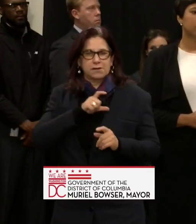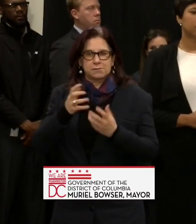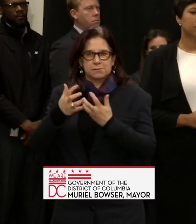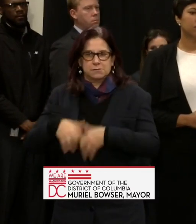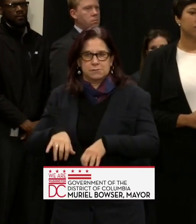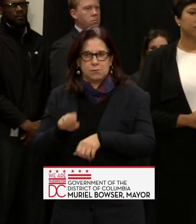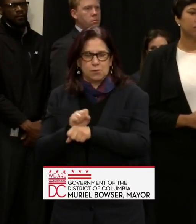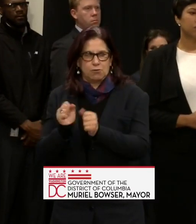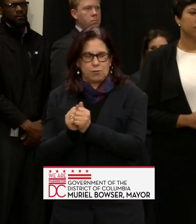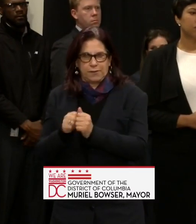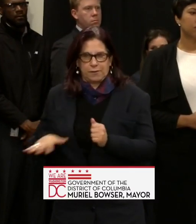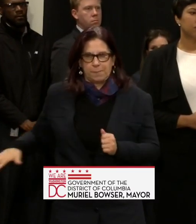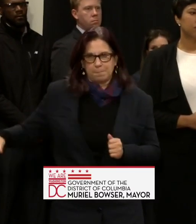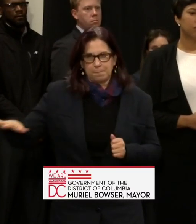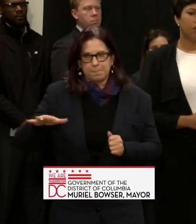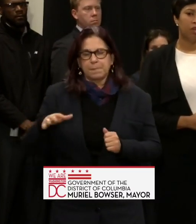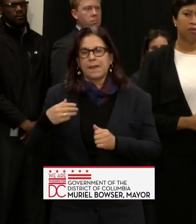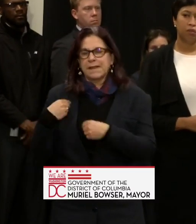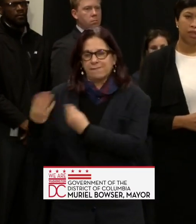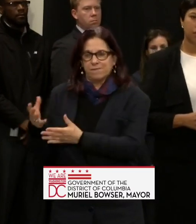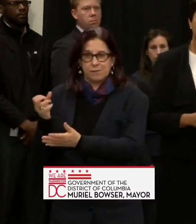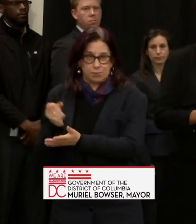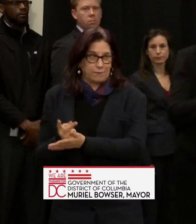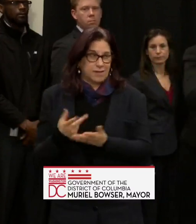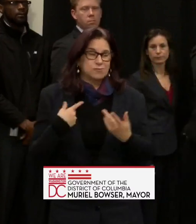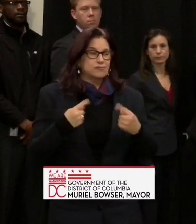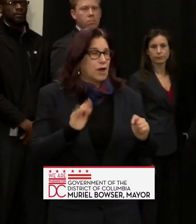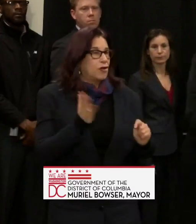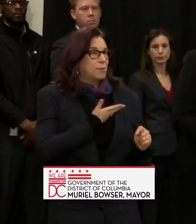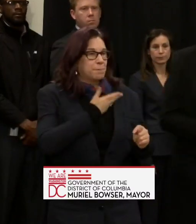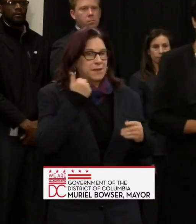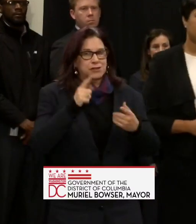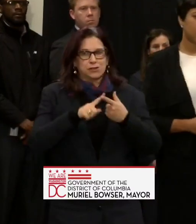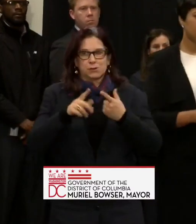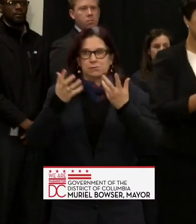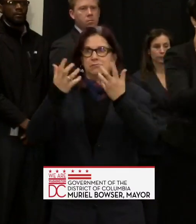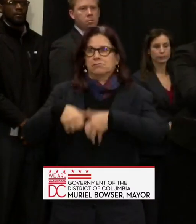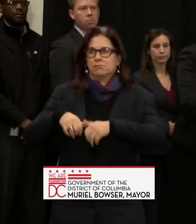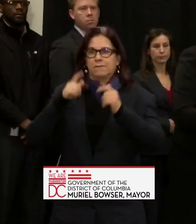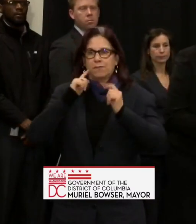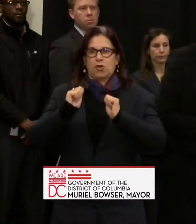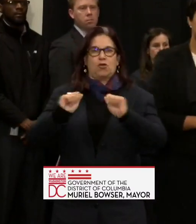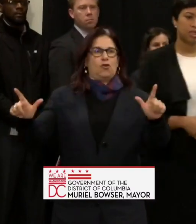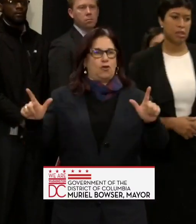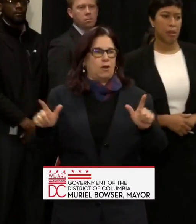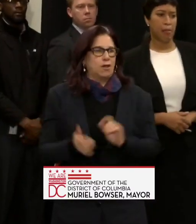BE ACCOMMODATED AS BEST AS POSSIBLE. YES, MA'AM? INTRODUCE YOURSELF, PLEASE.